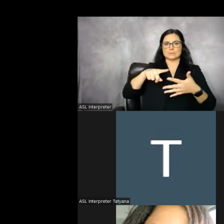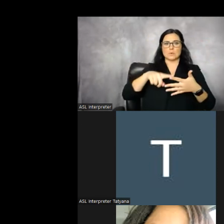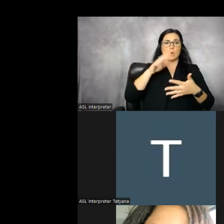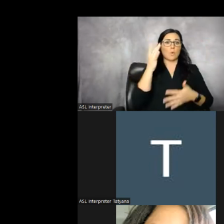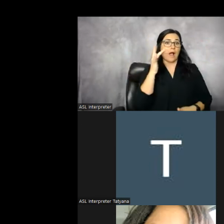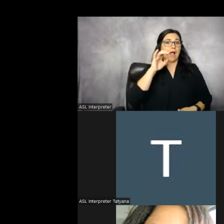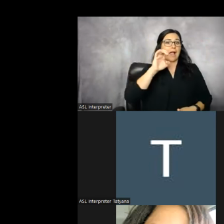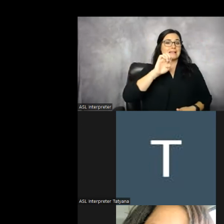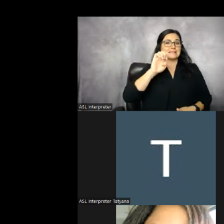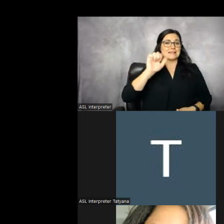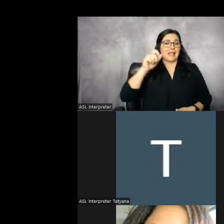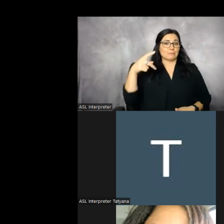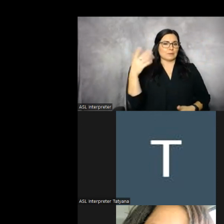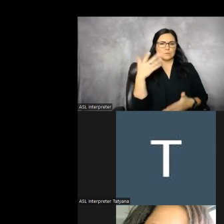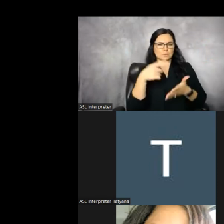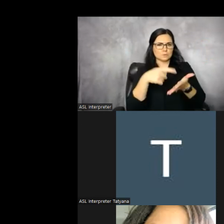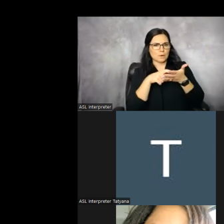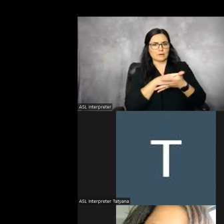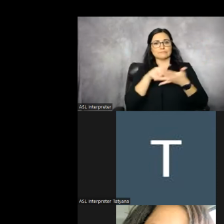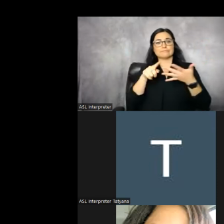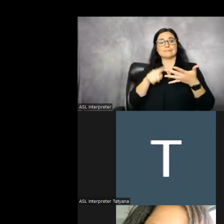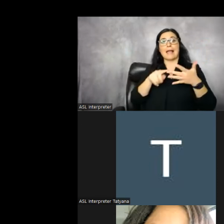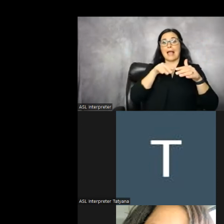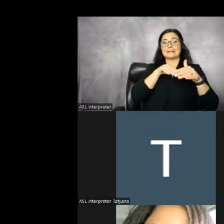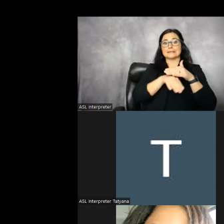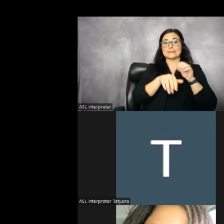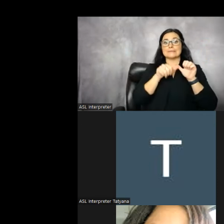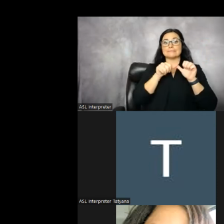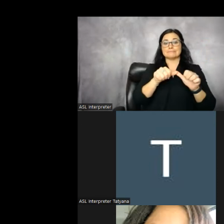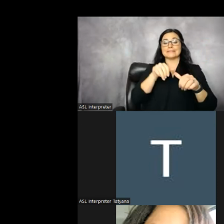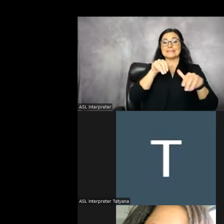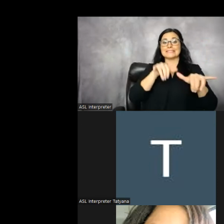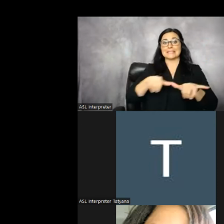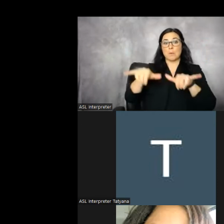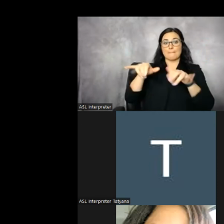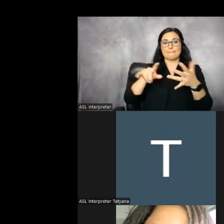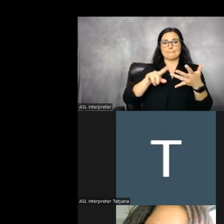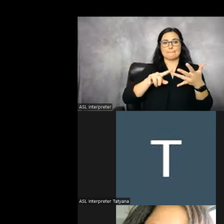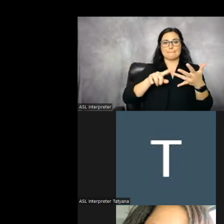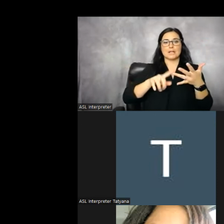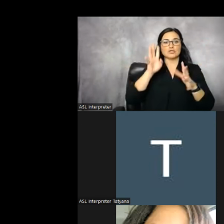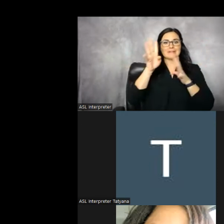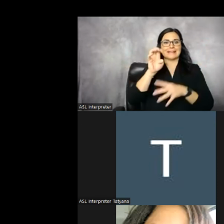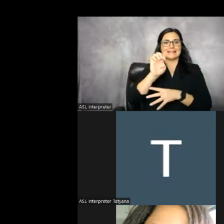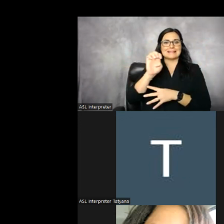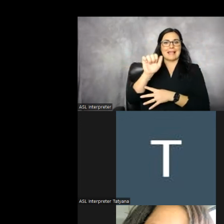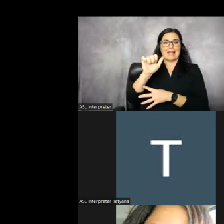Talk about the Accessibility and Access Continuum. Talk about creating an EEAAP. Talk about the importance of having a communication plan.